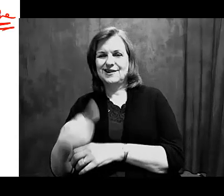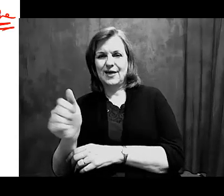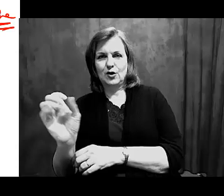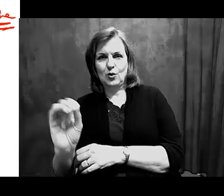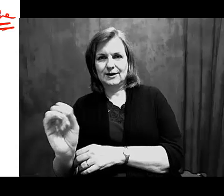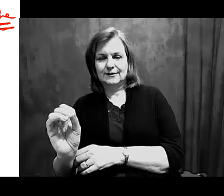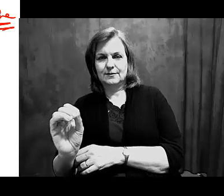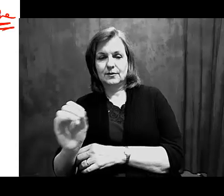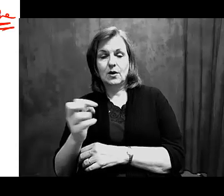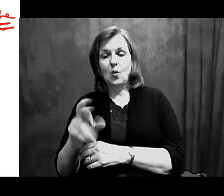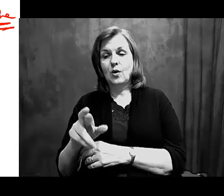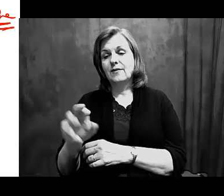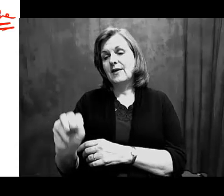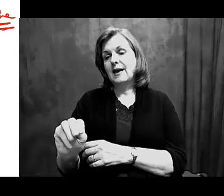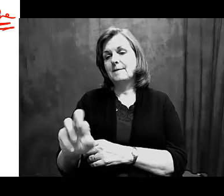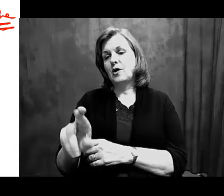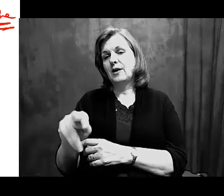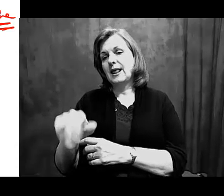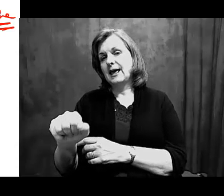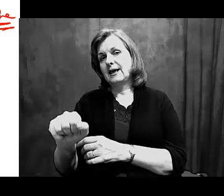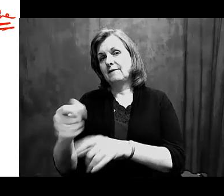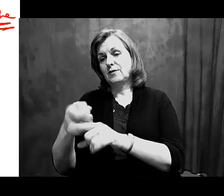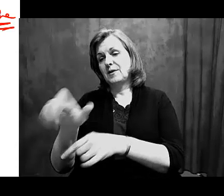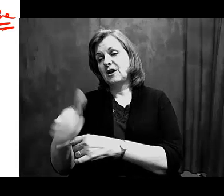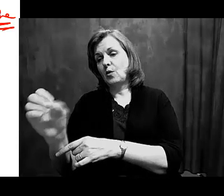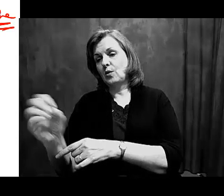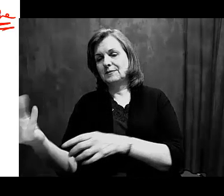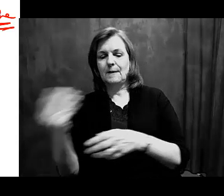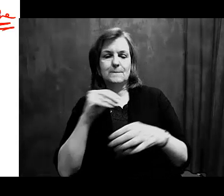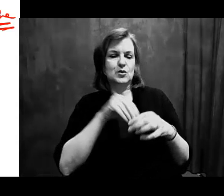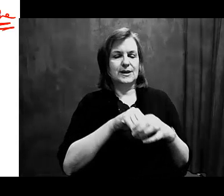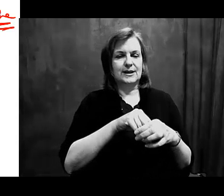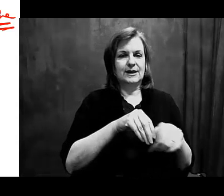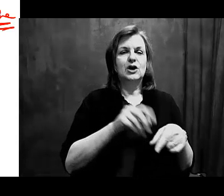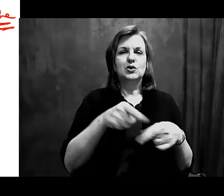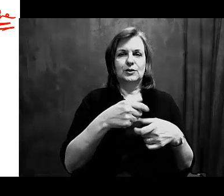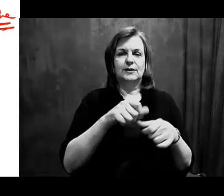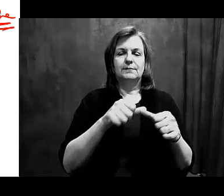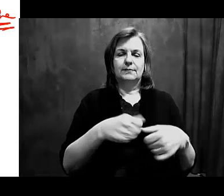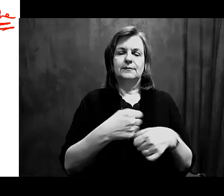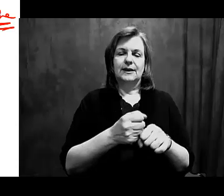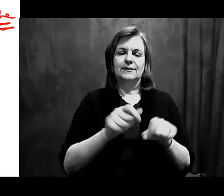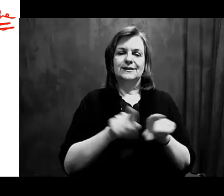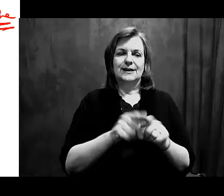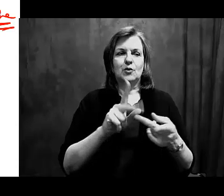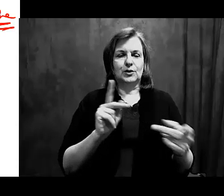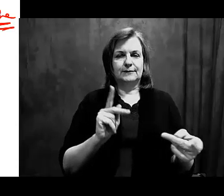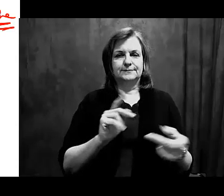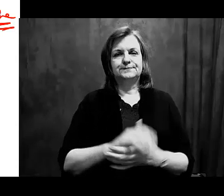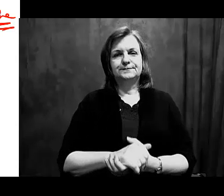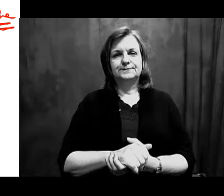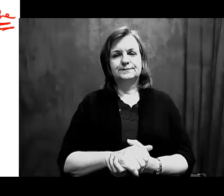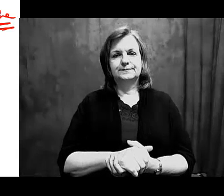I can take the DNA or mRNA out of another organism put it into you you're gonna make the same amino acid